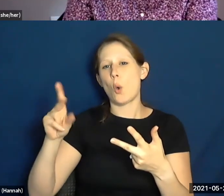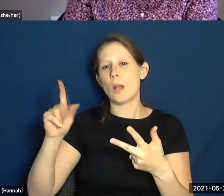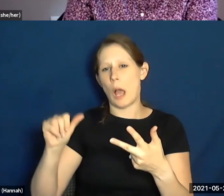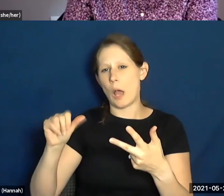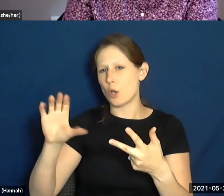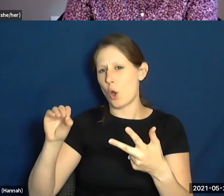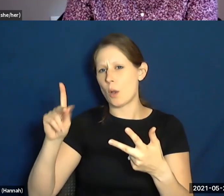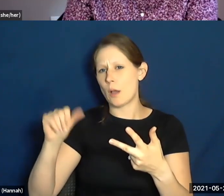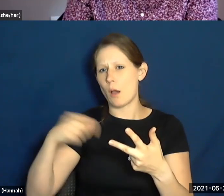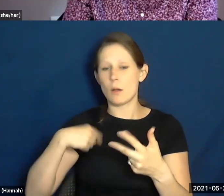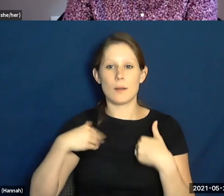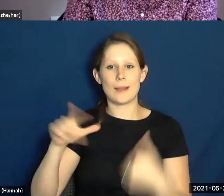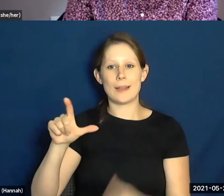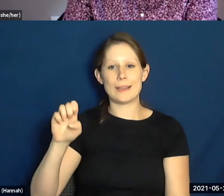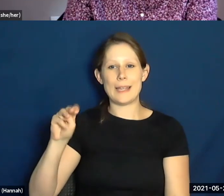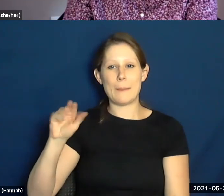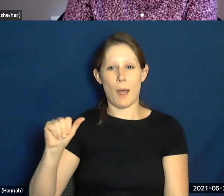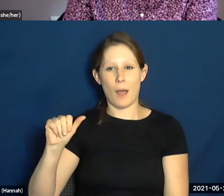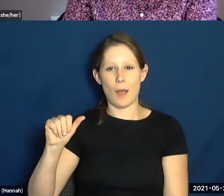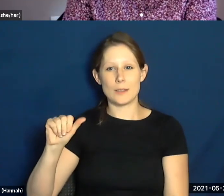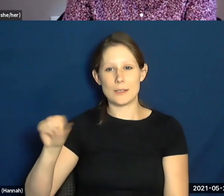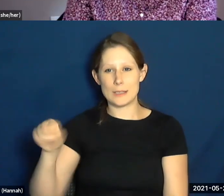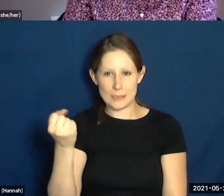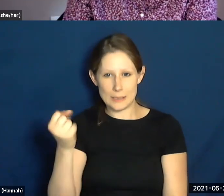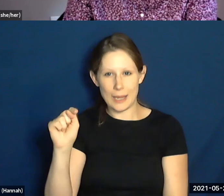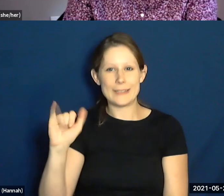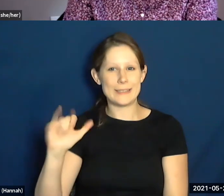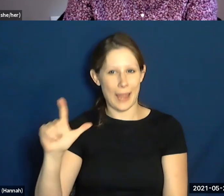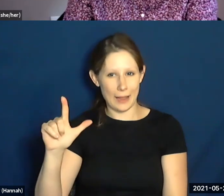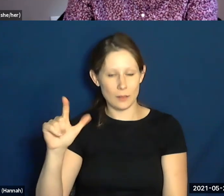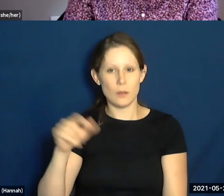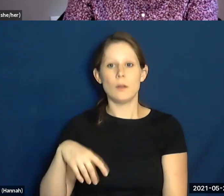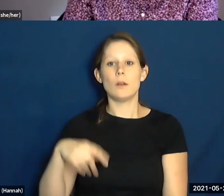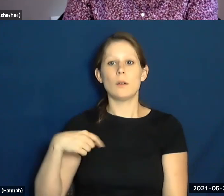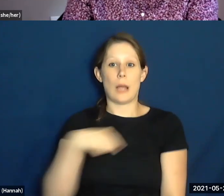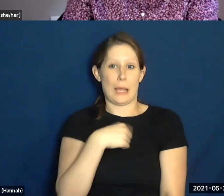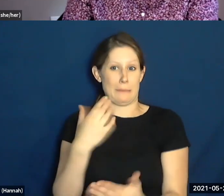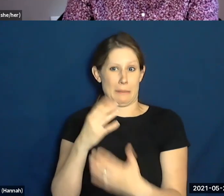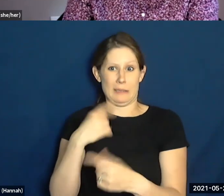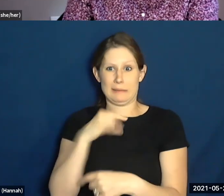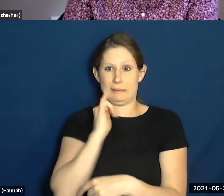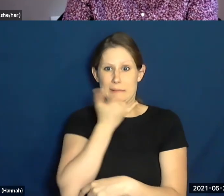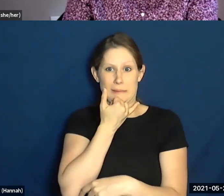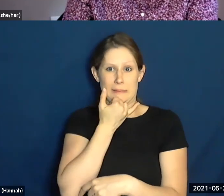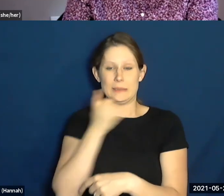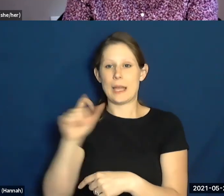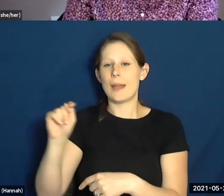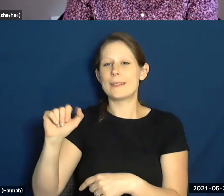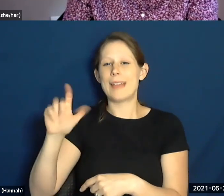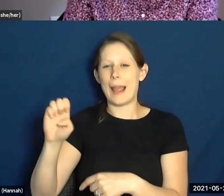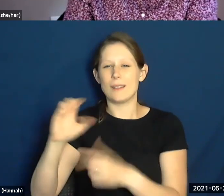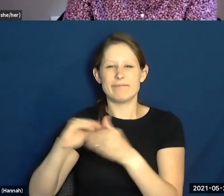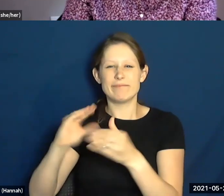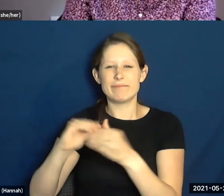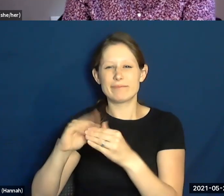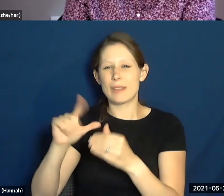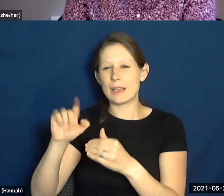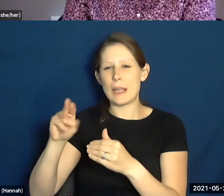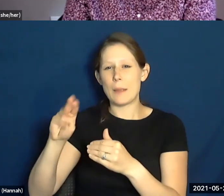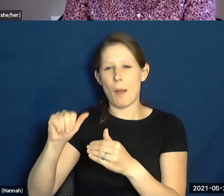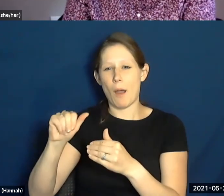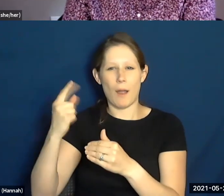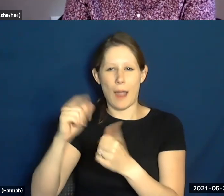and -- tale. I've only seen a picture of the word, not heard aonyone say it aloud. And the